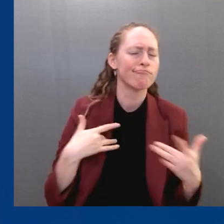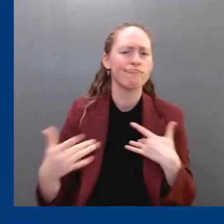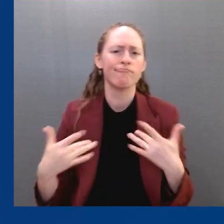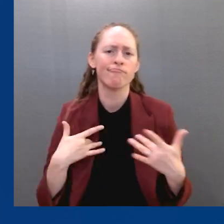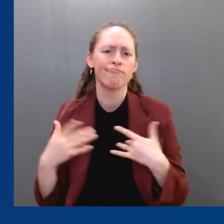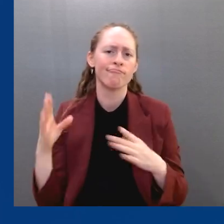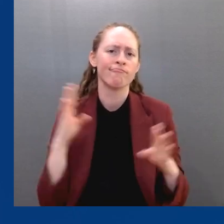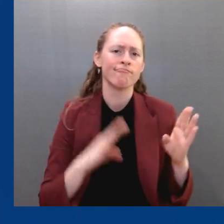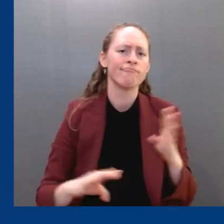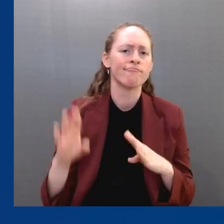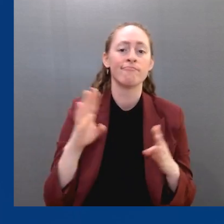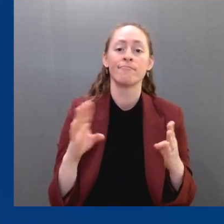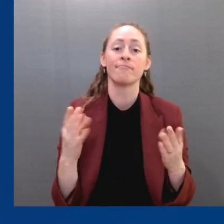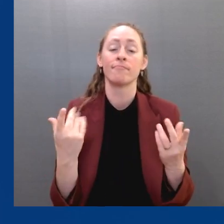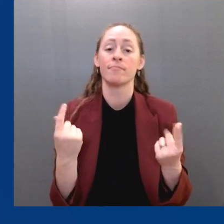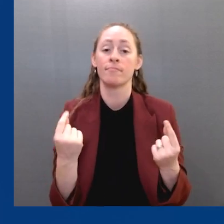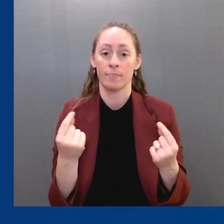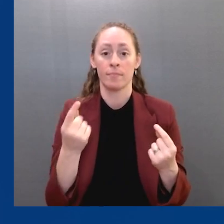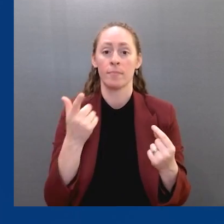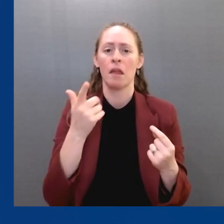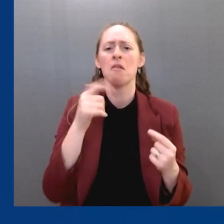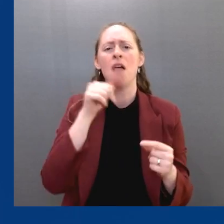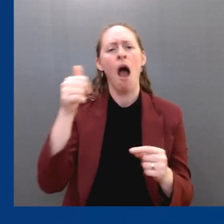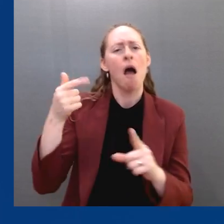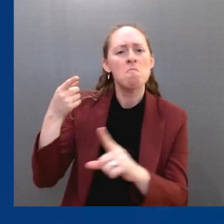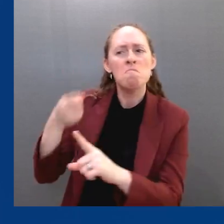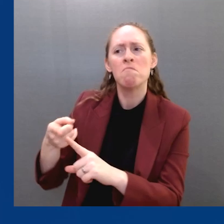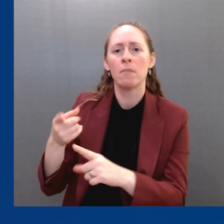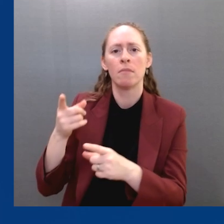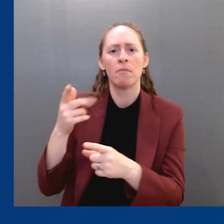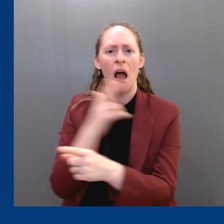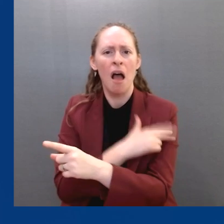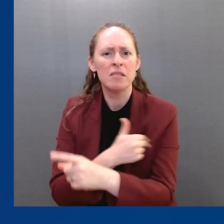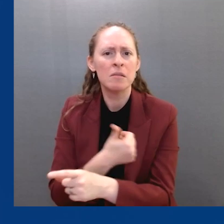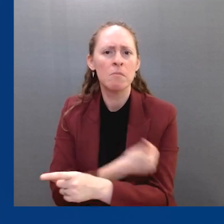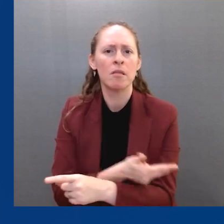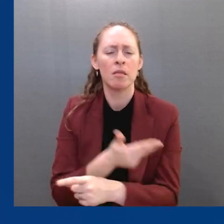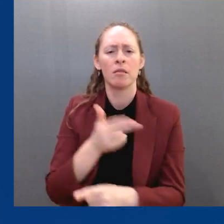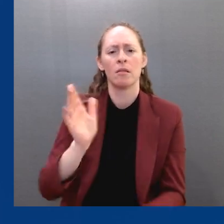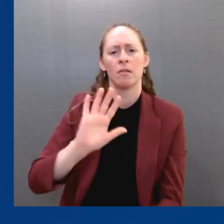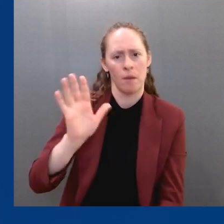is long COVID and there hasn't been any mention of it today.